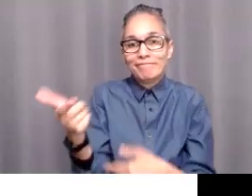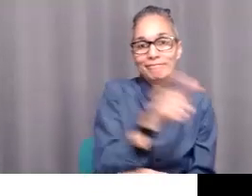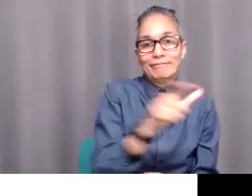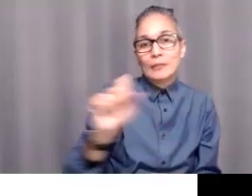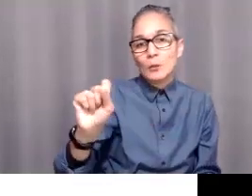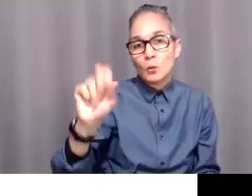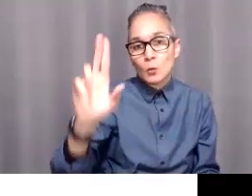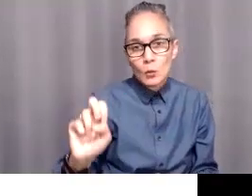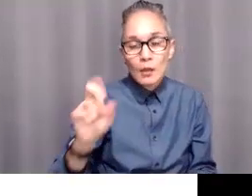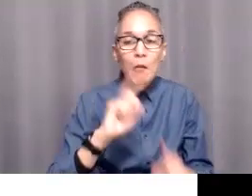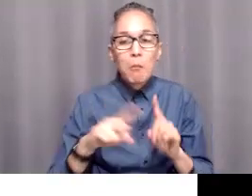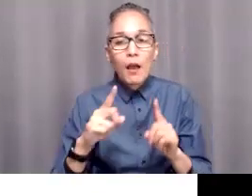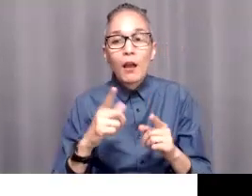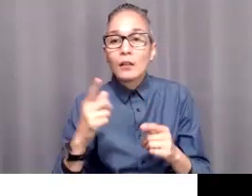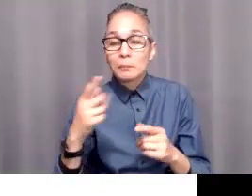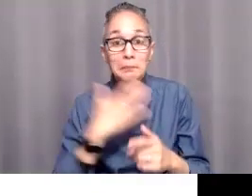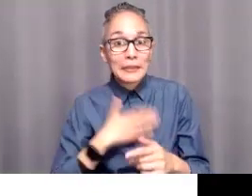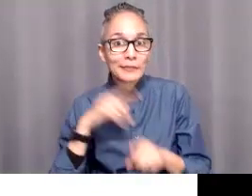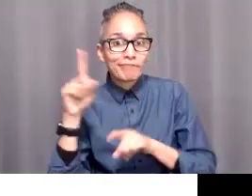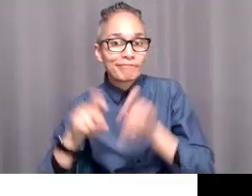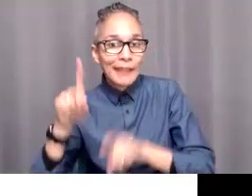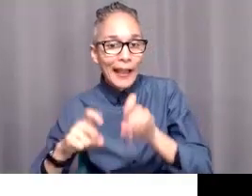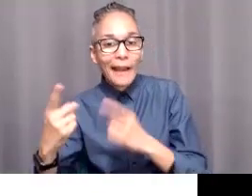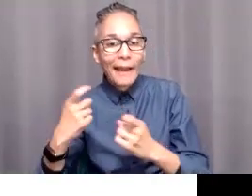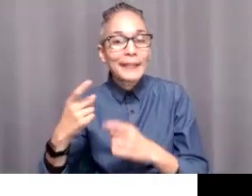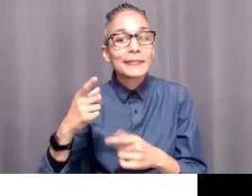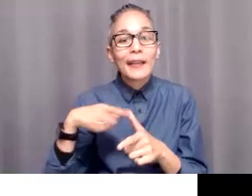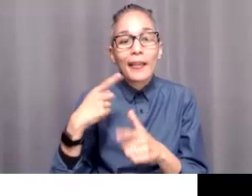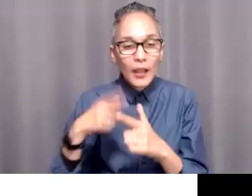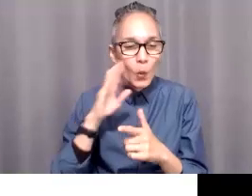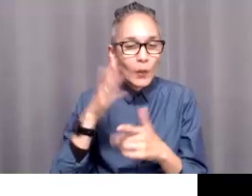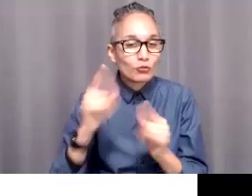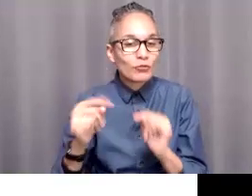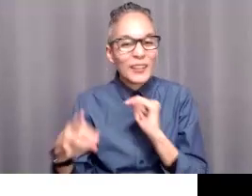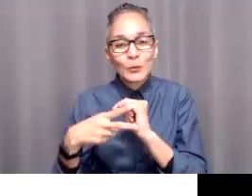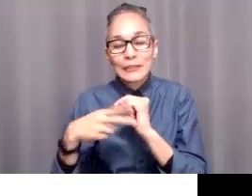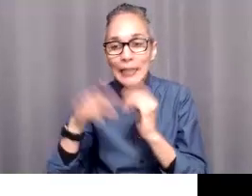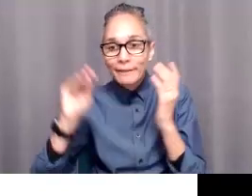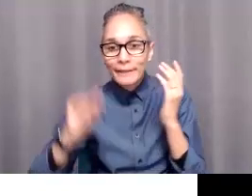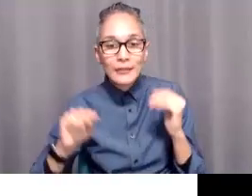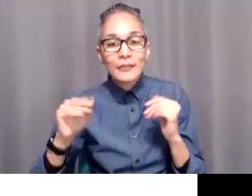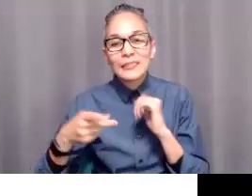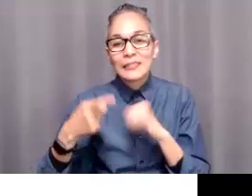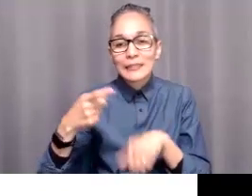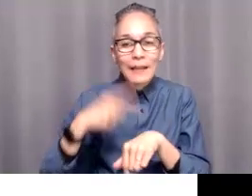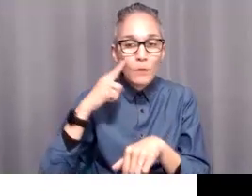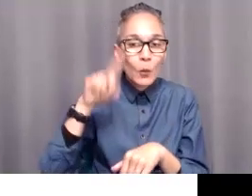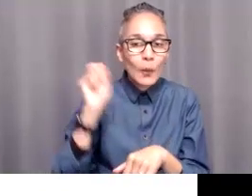But keep asking your questions in the inbox, and we're going to try to save a good amount of time for some questions at the end as well.